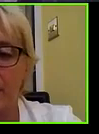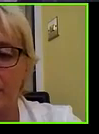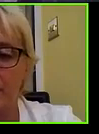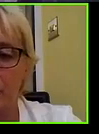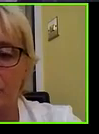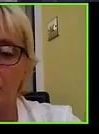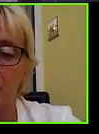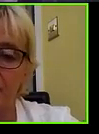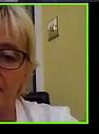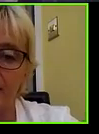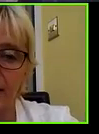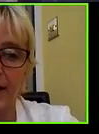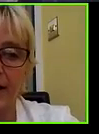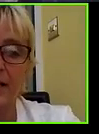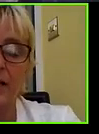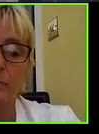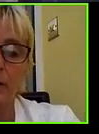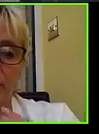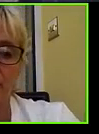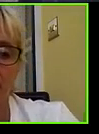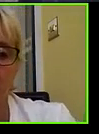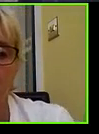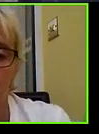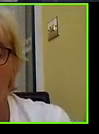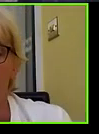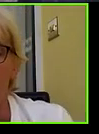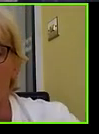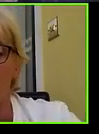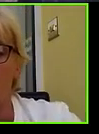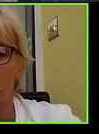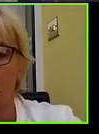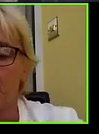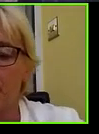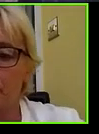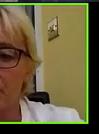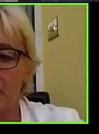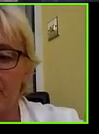being sourced but there is a delay because of where the laptops originate